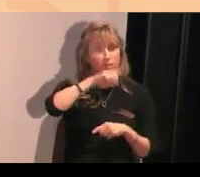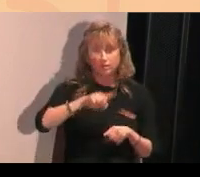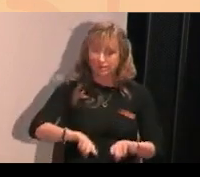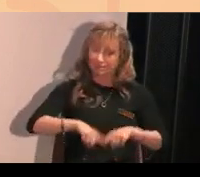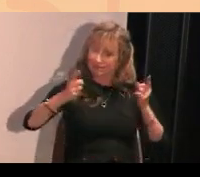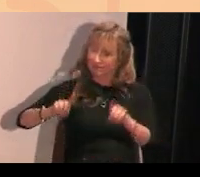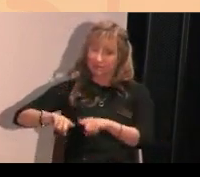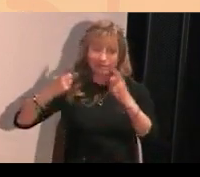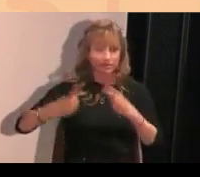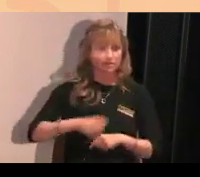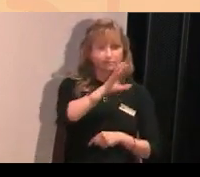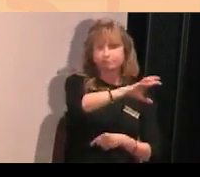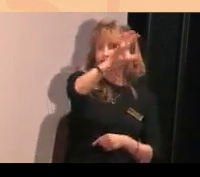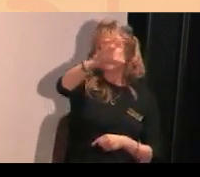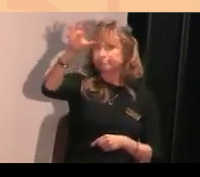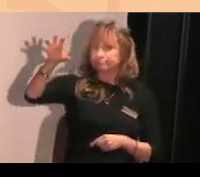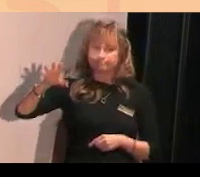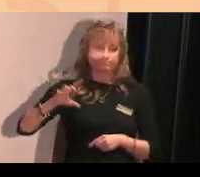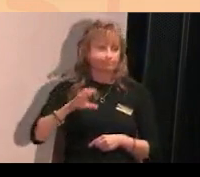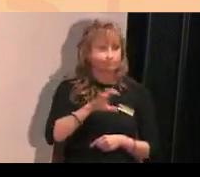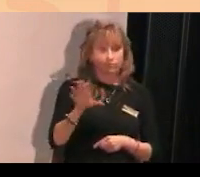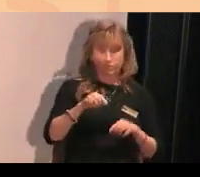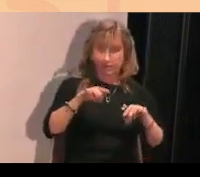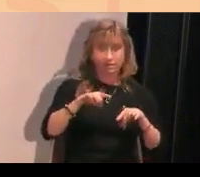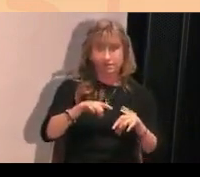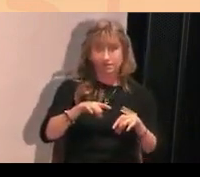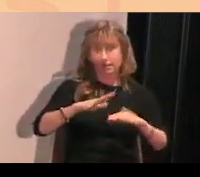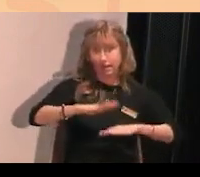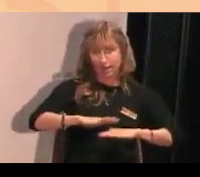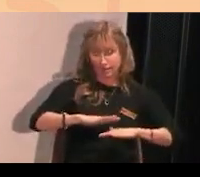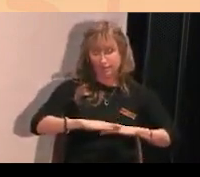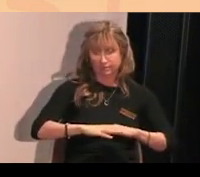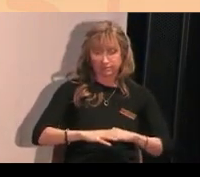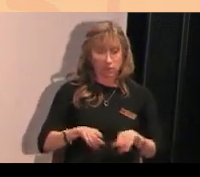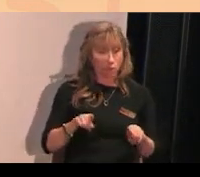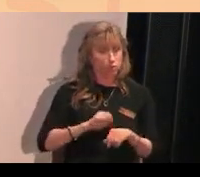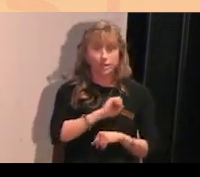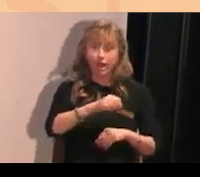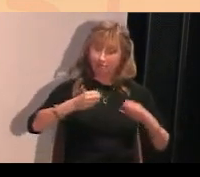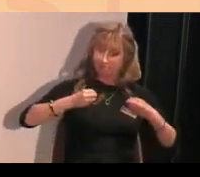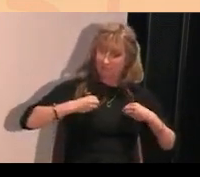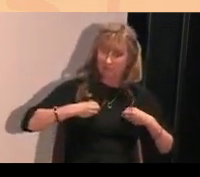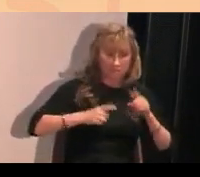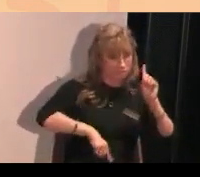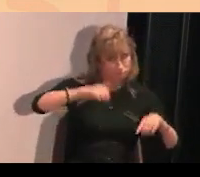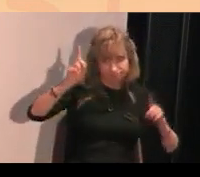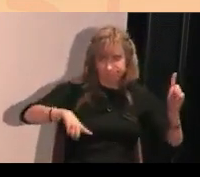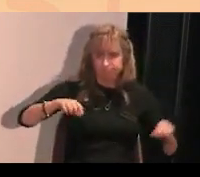nations across this land we also have diverse businesses and cultural and creative practices